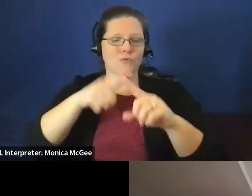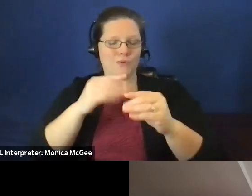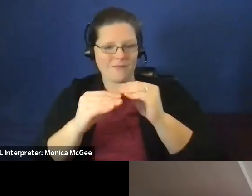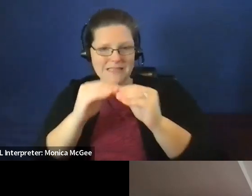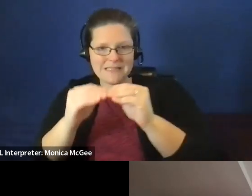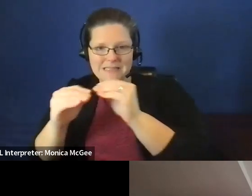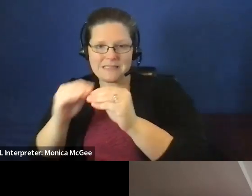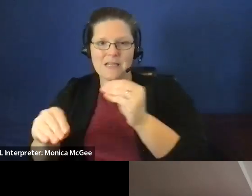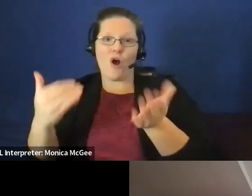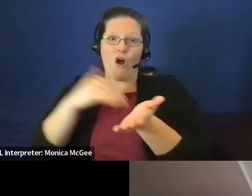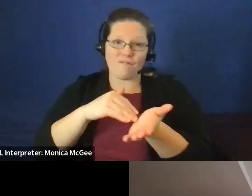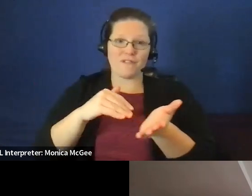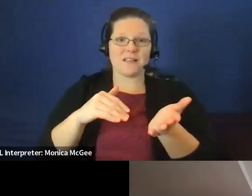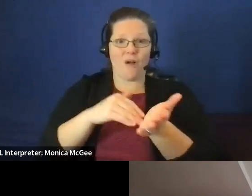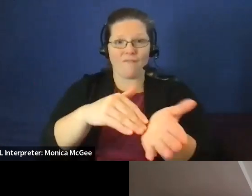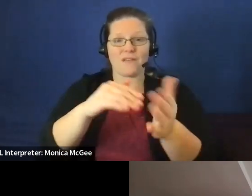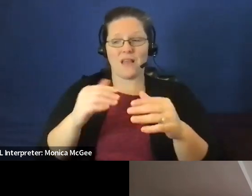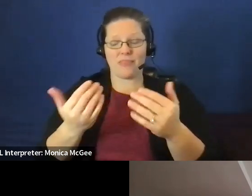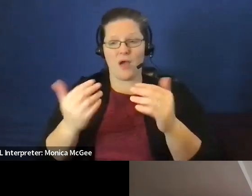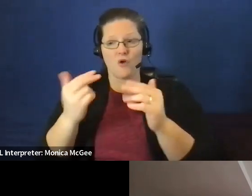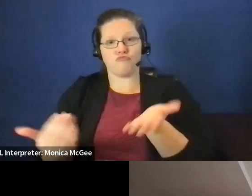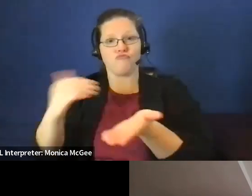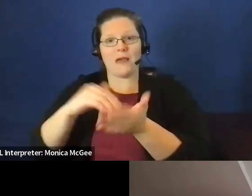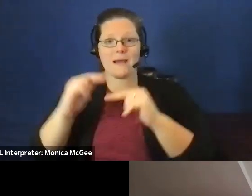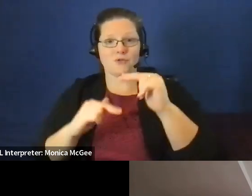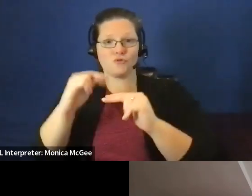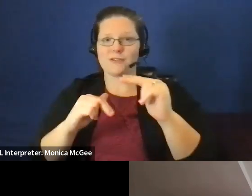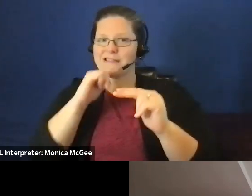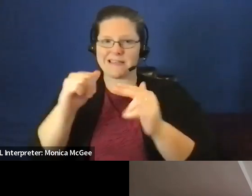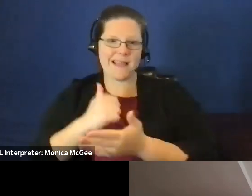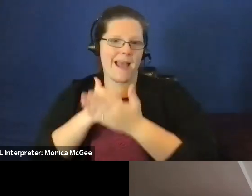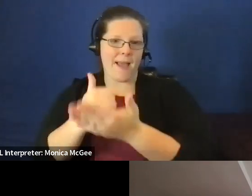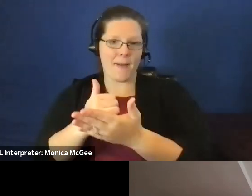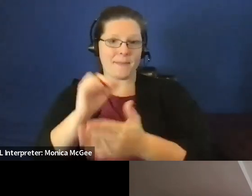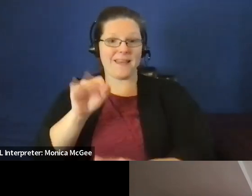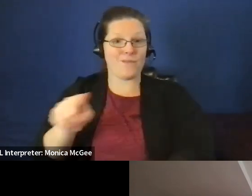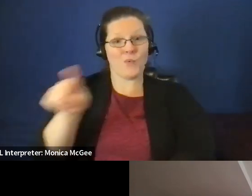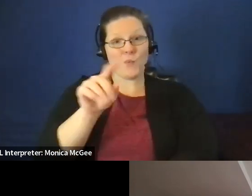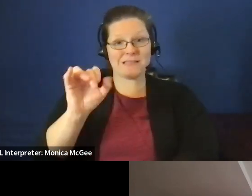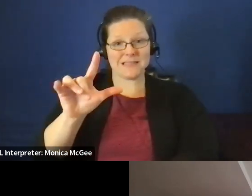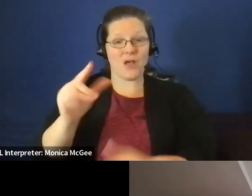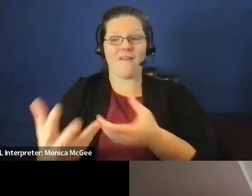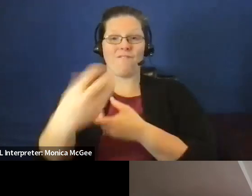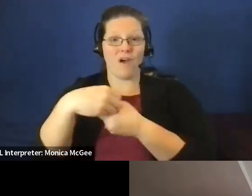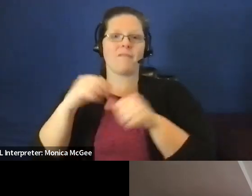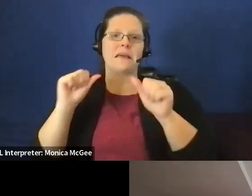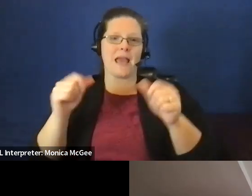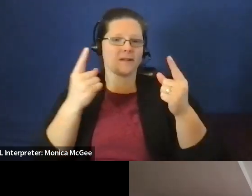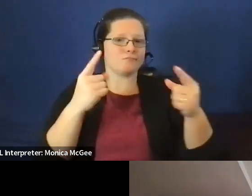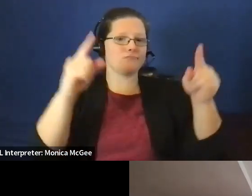involved so the recovery can be accessible. We have centers open. Hundreds of millions of dollars come